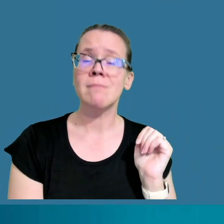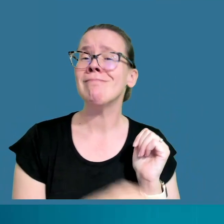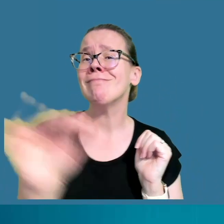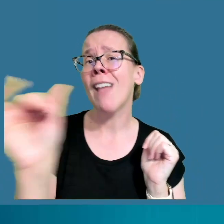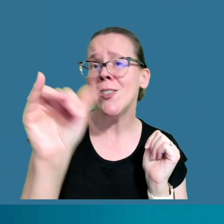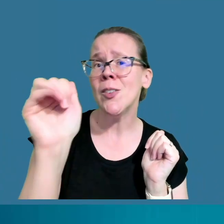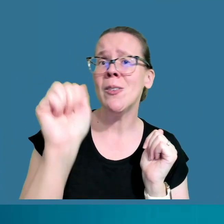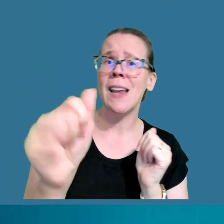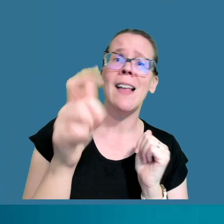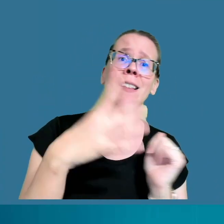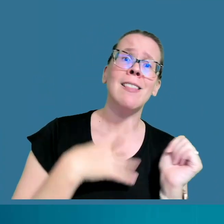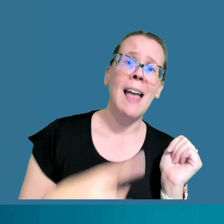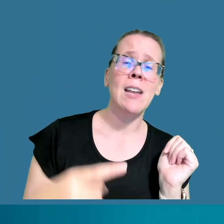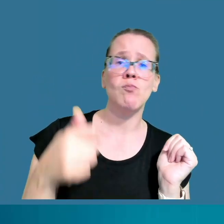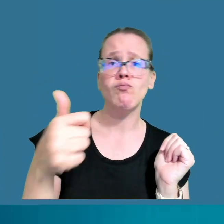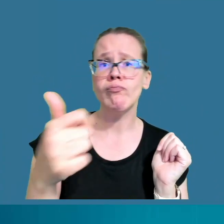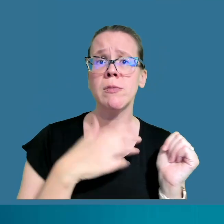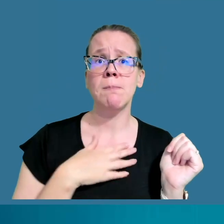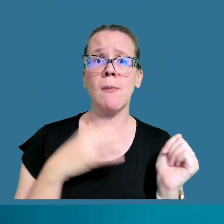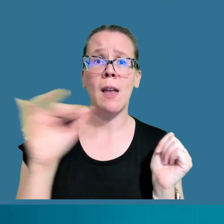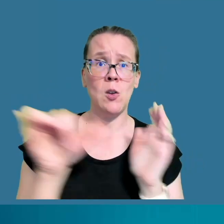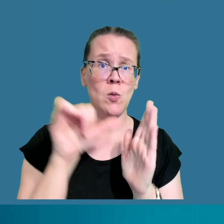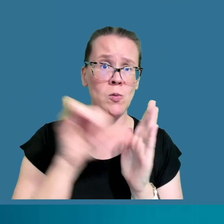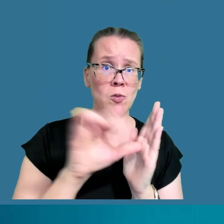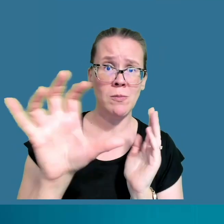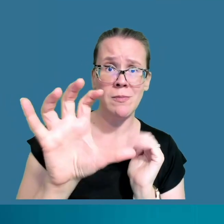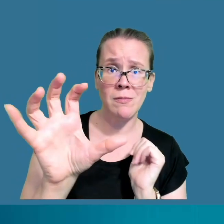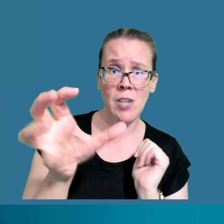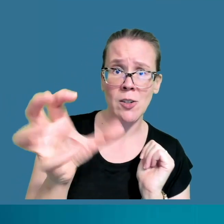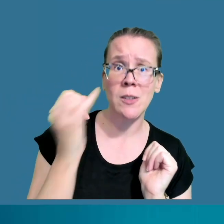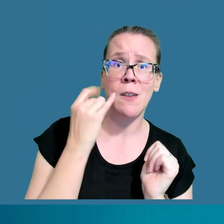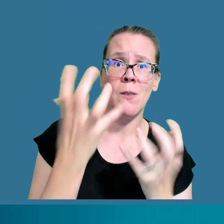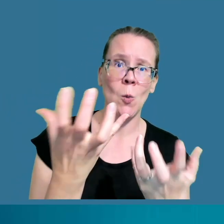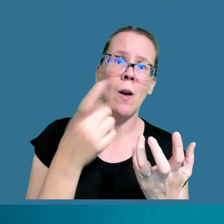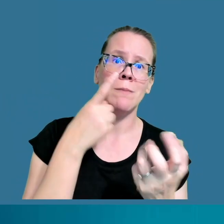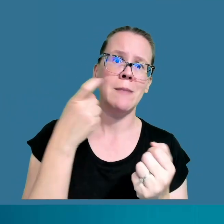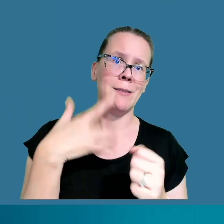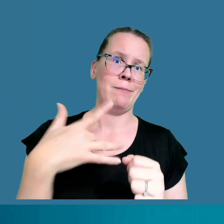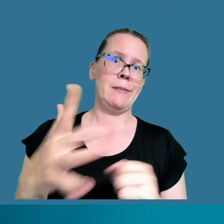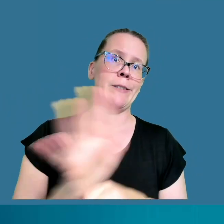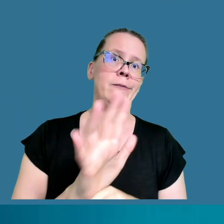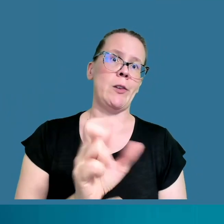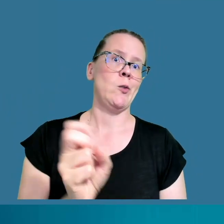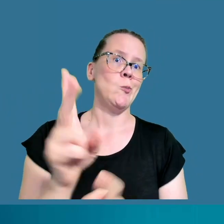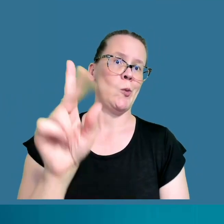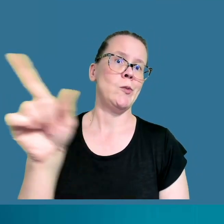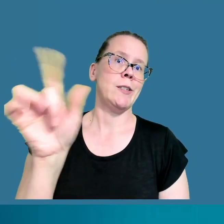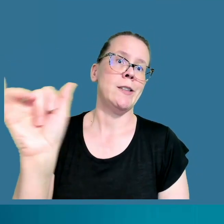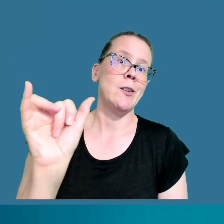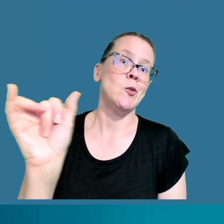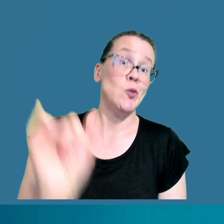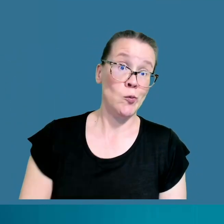box on my website. And then you have to actually confirm in an email that they send to you. Um,